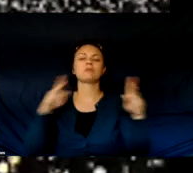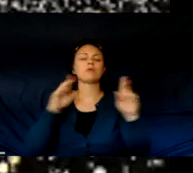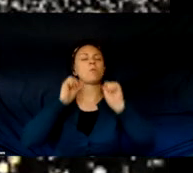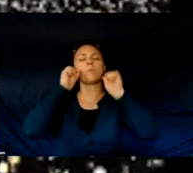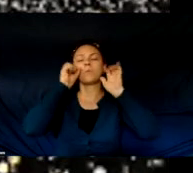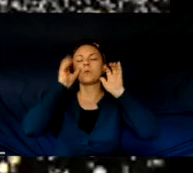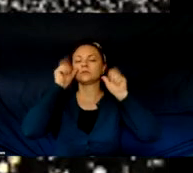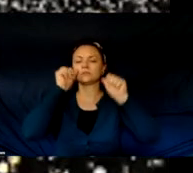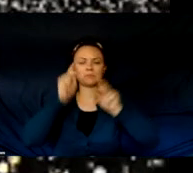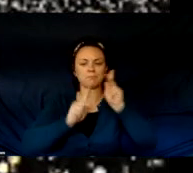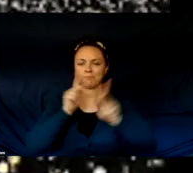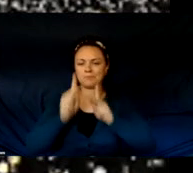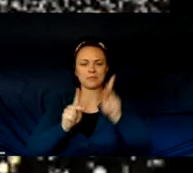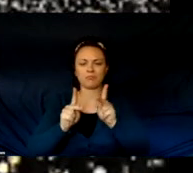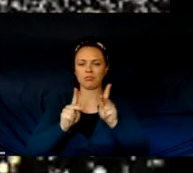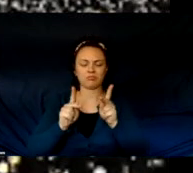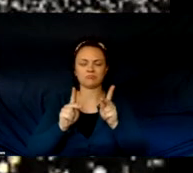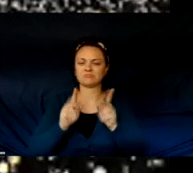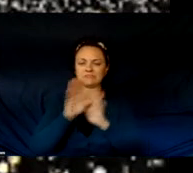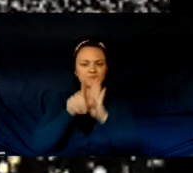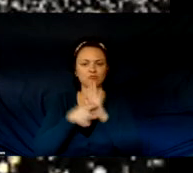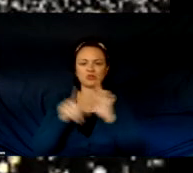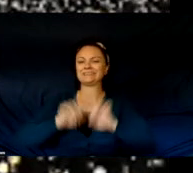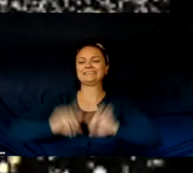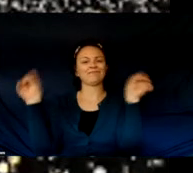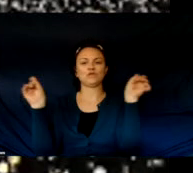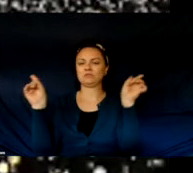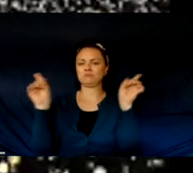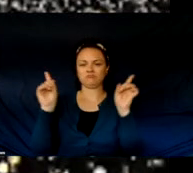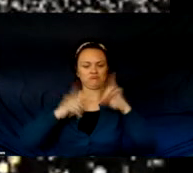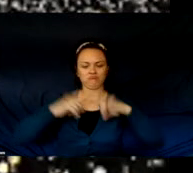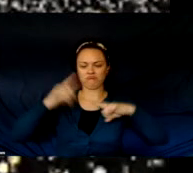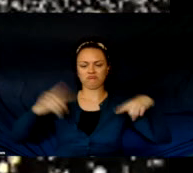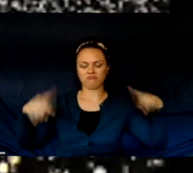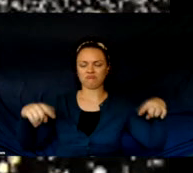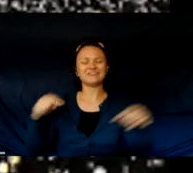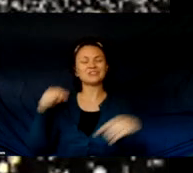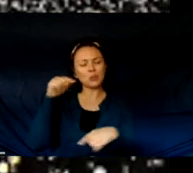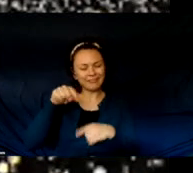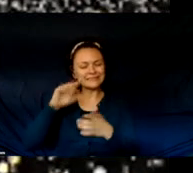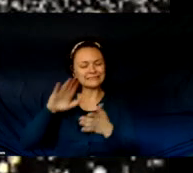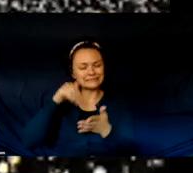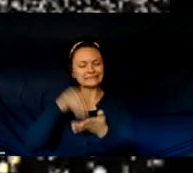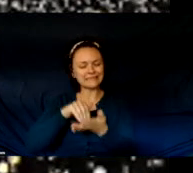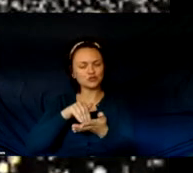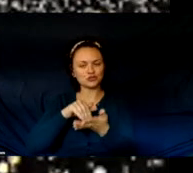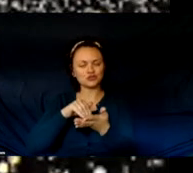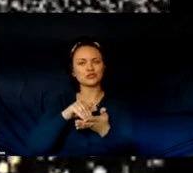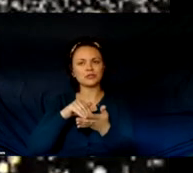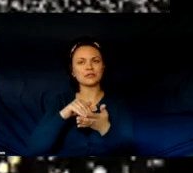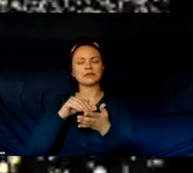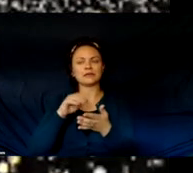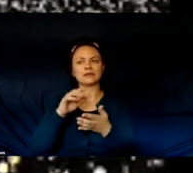This center is actually rolling the walk,